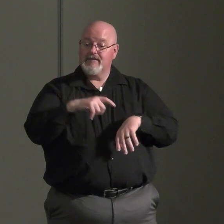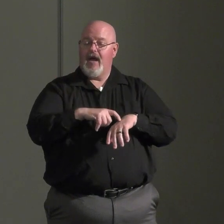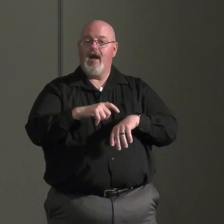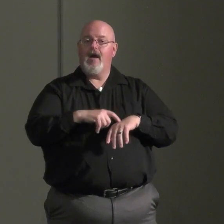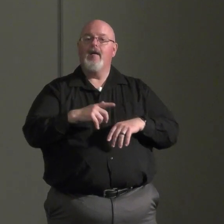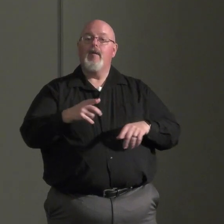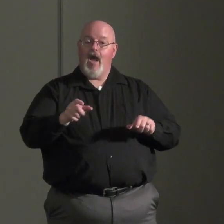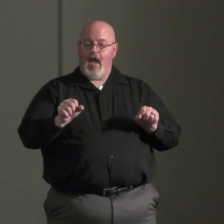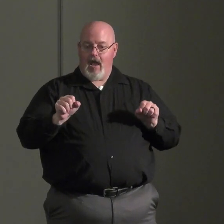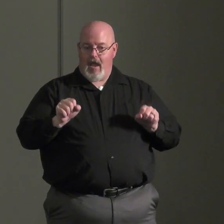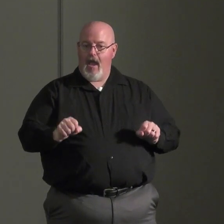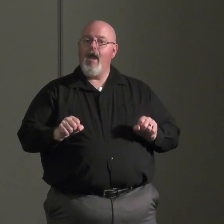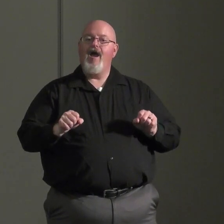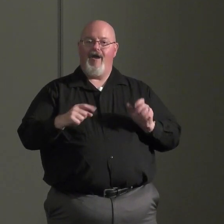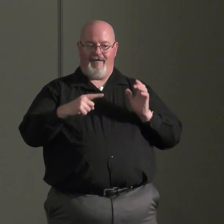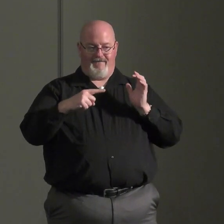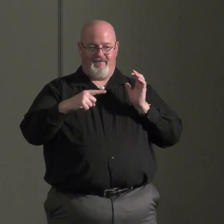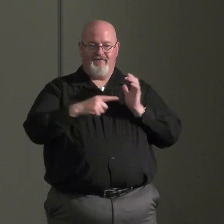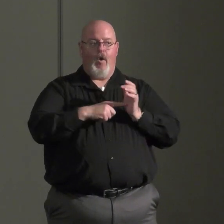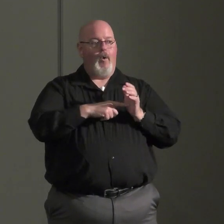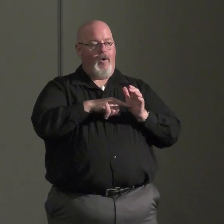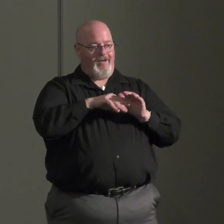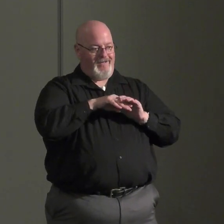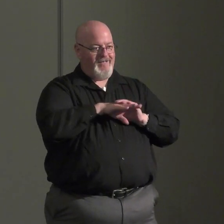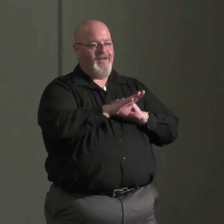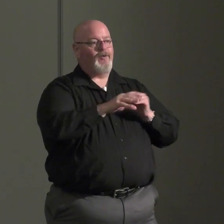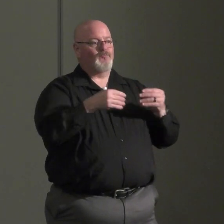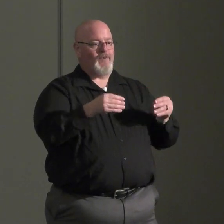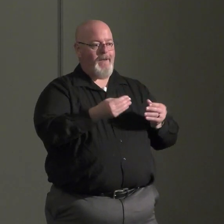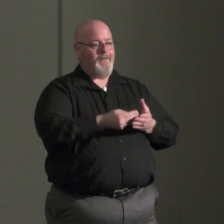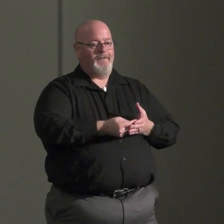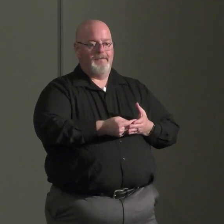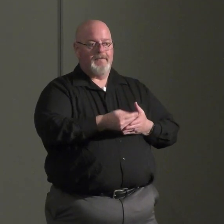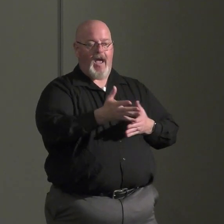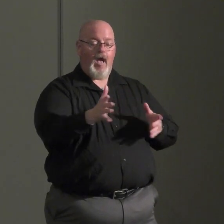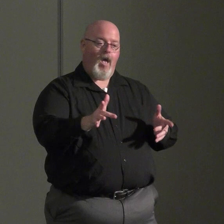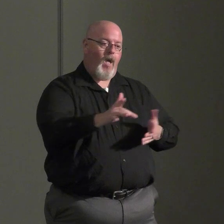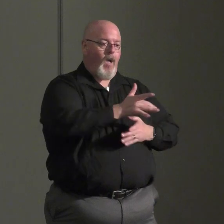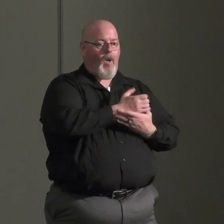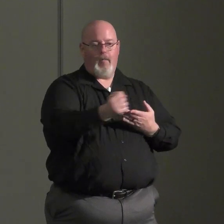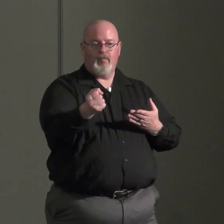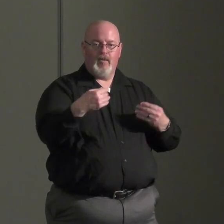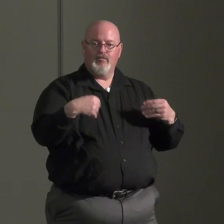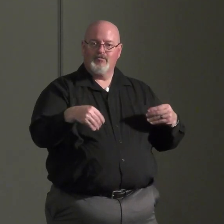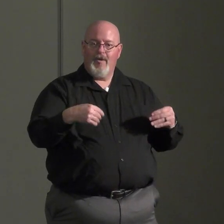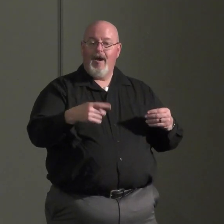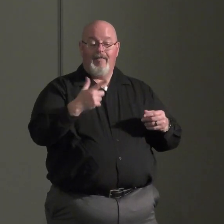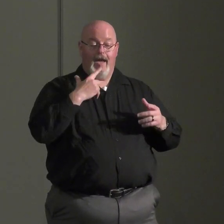you can afford to go into the store. And buy the store out but because of that extra step or extra